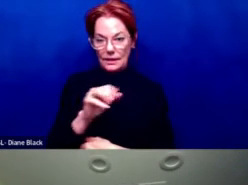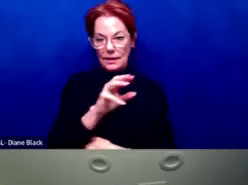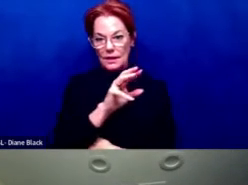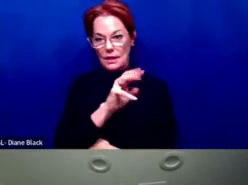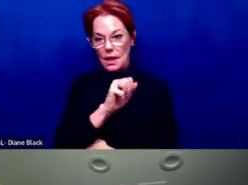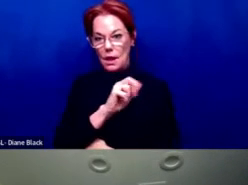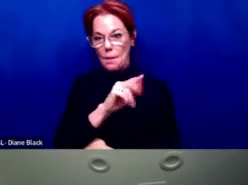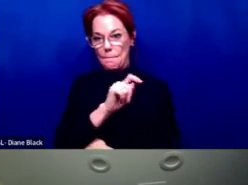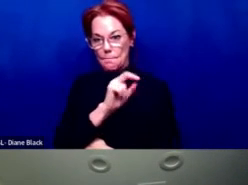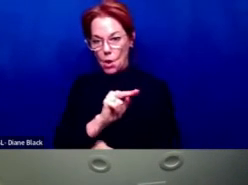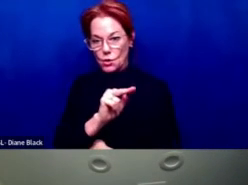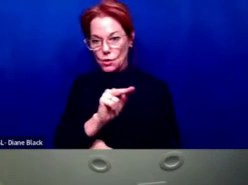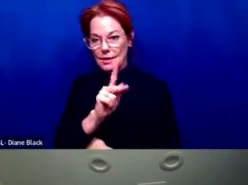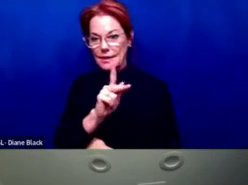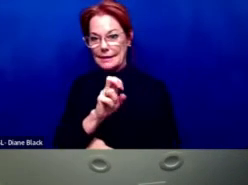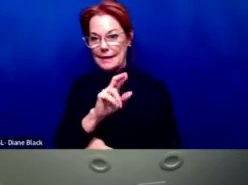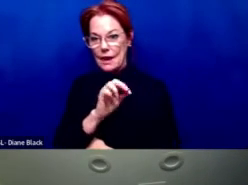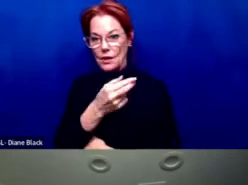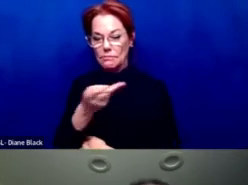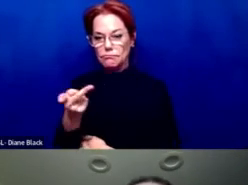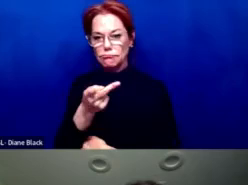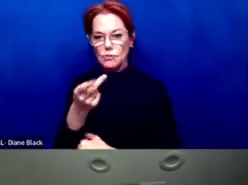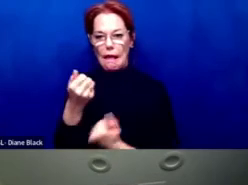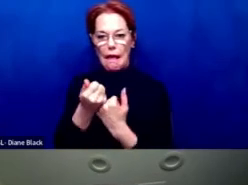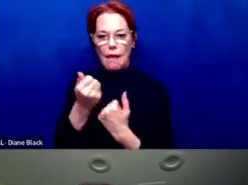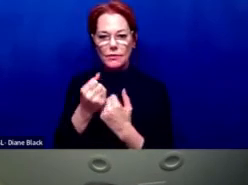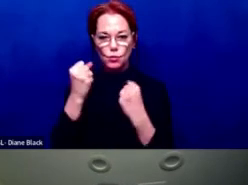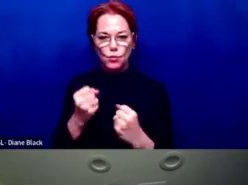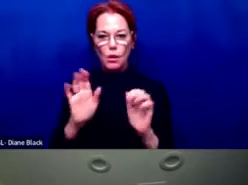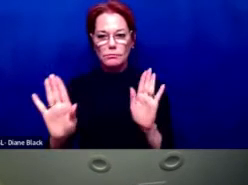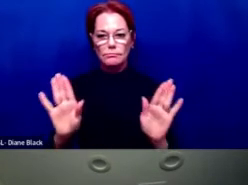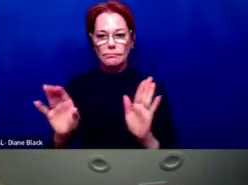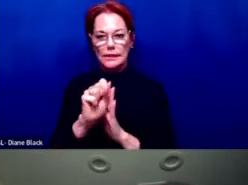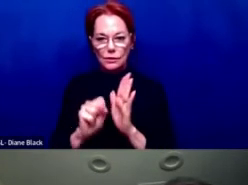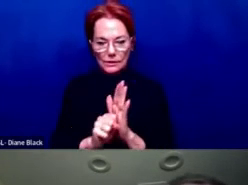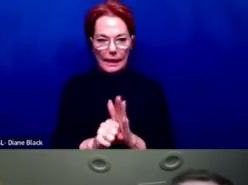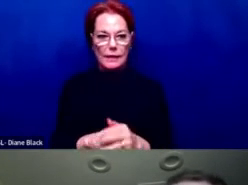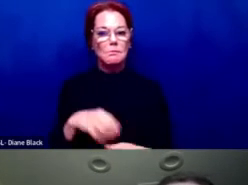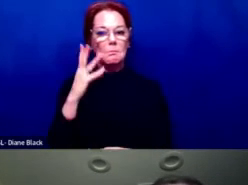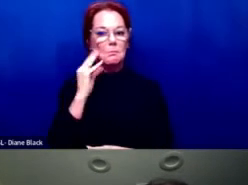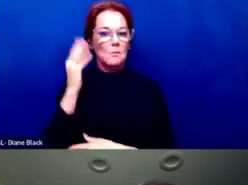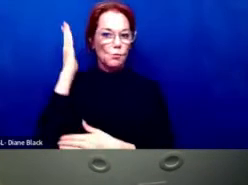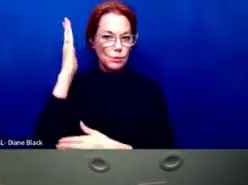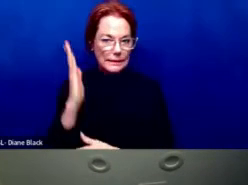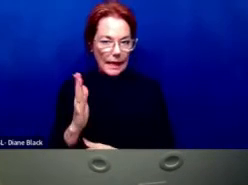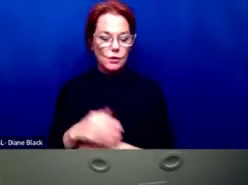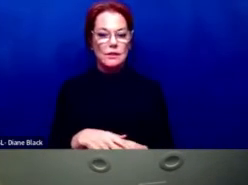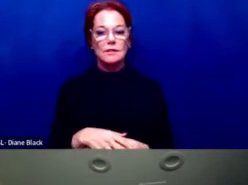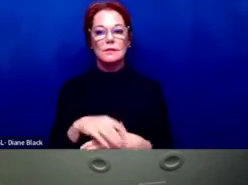solid advocates in their states both do a lot of presenting, and authoring and both wanted to